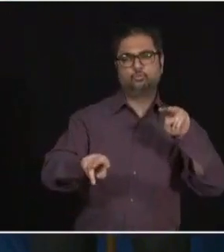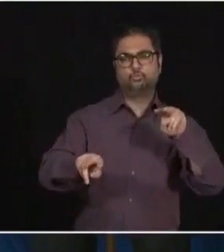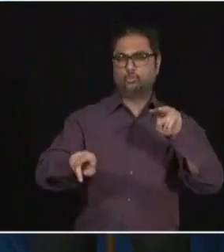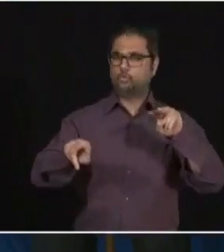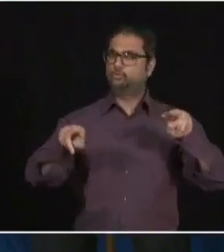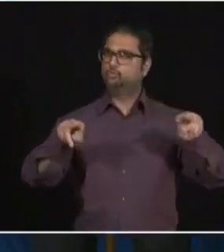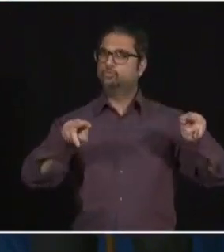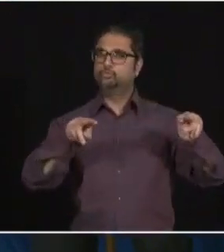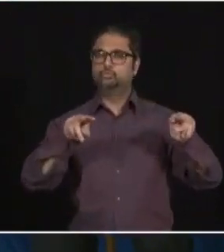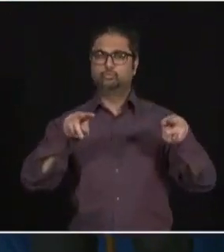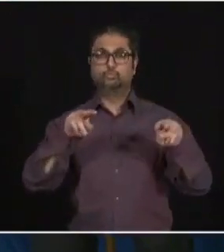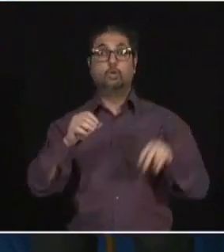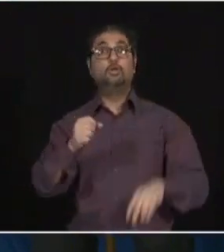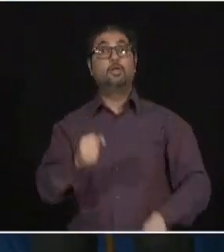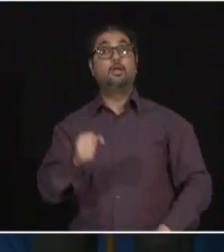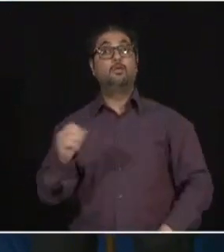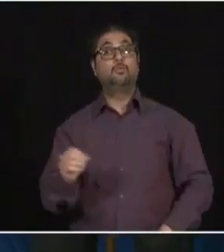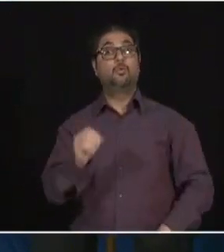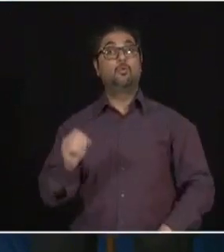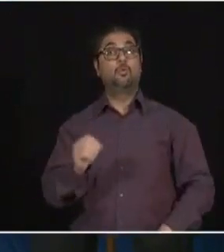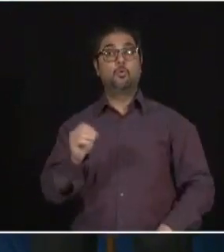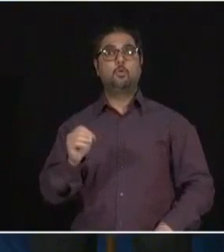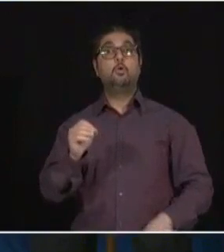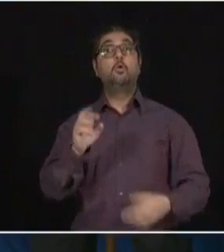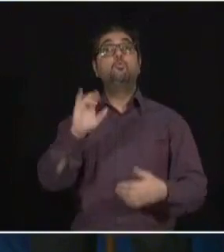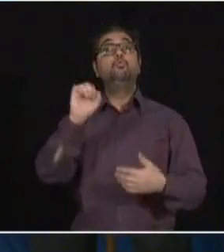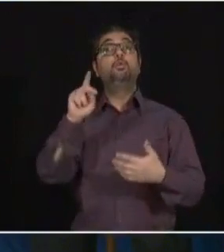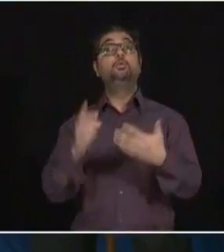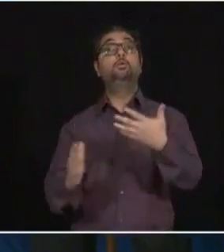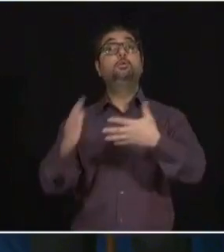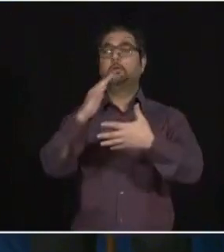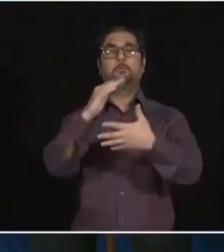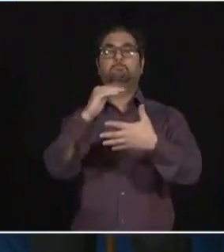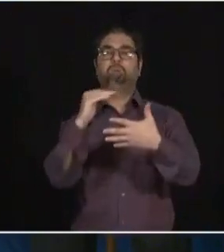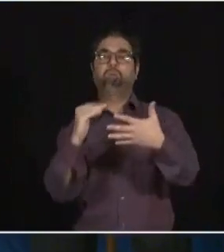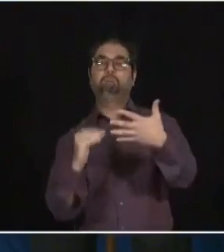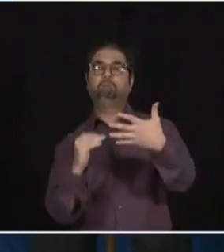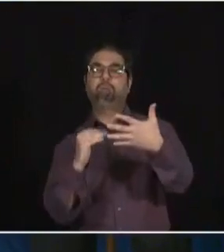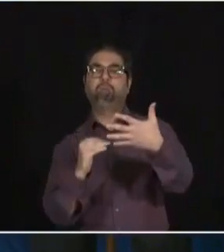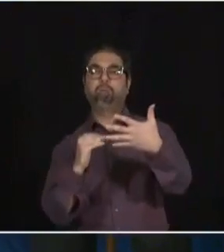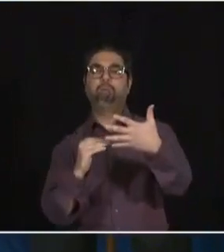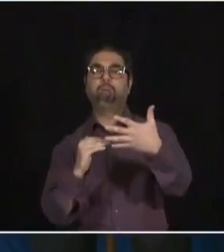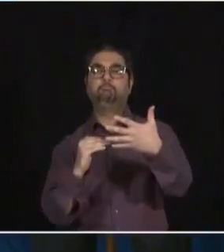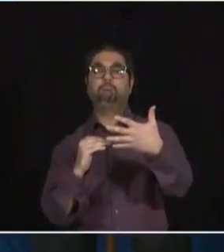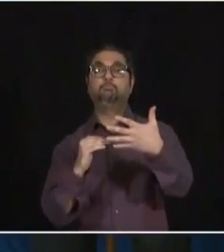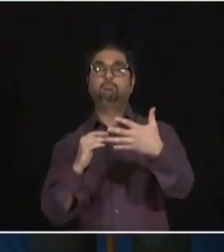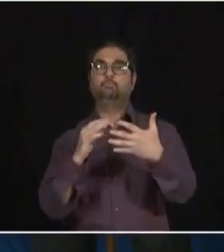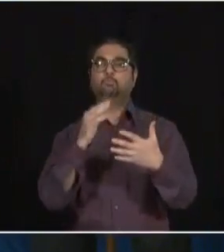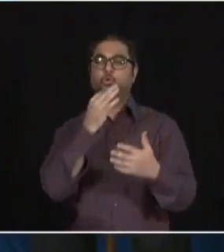reports of significant flooding as the spring thaw draws to a close. Among the